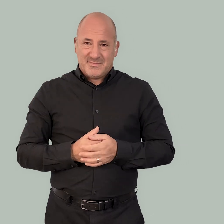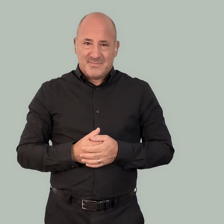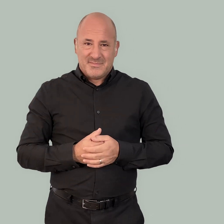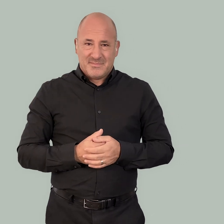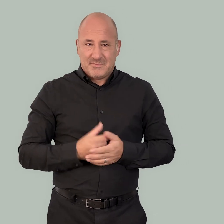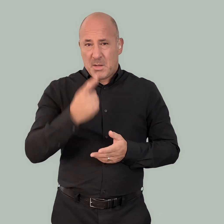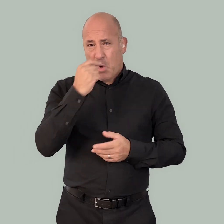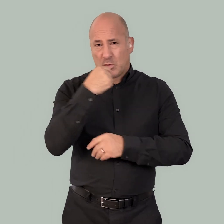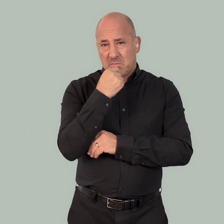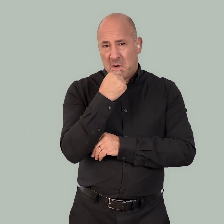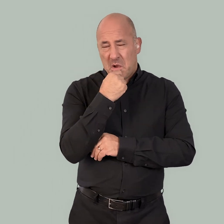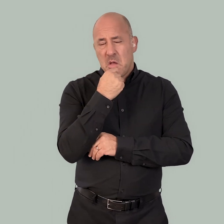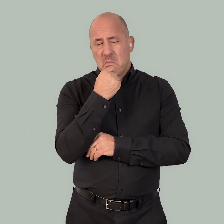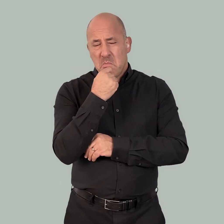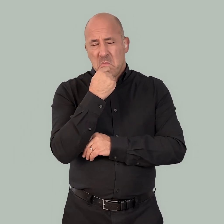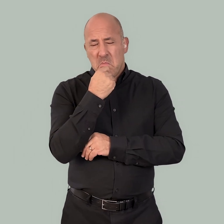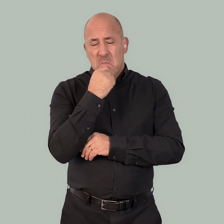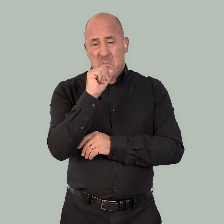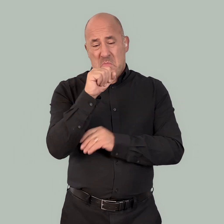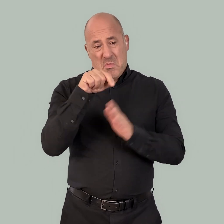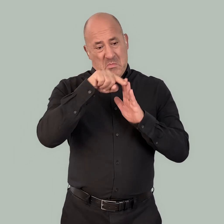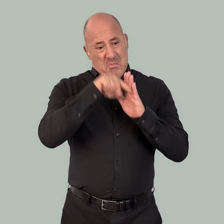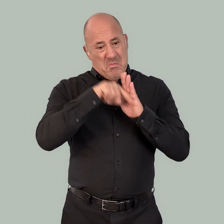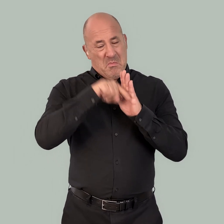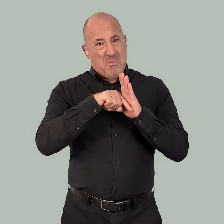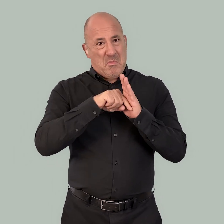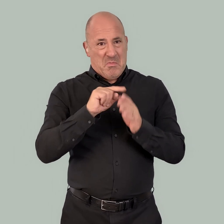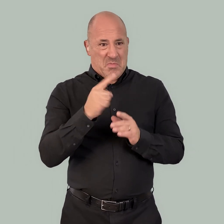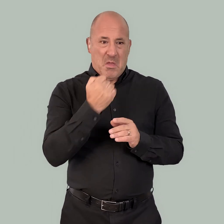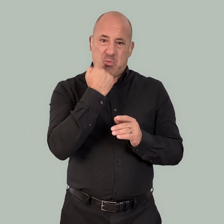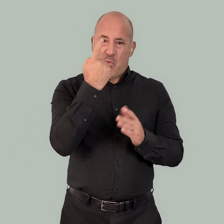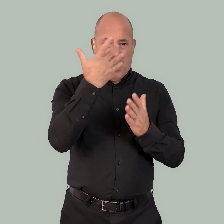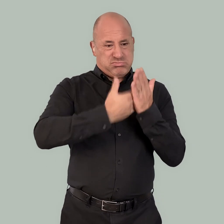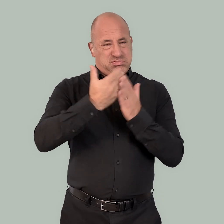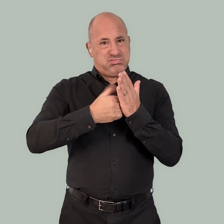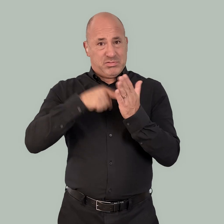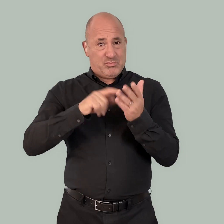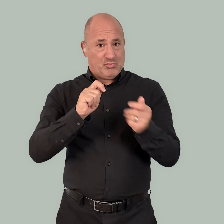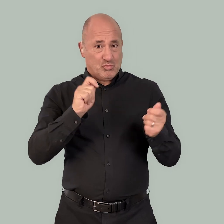These could take the form of changes to primary legislation,